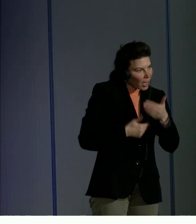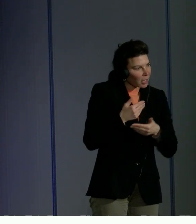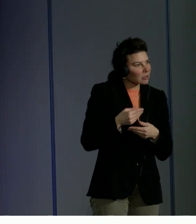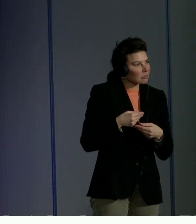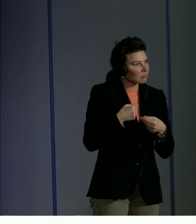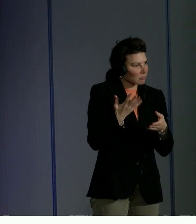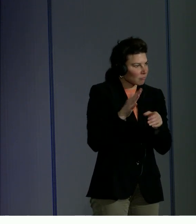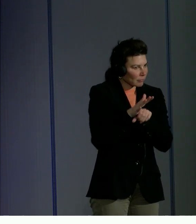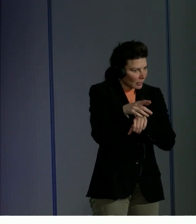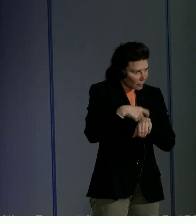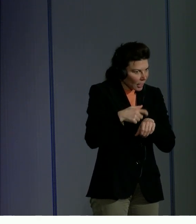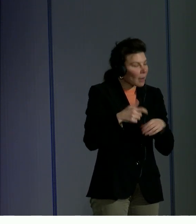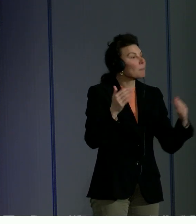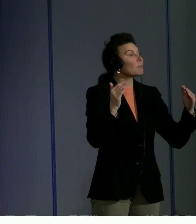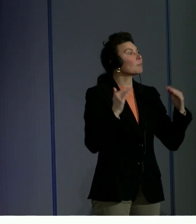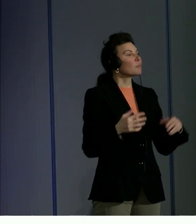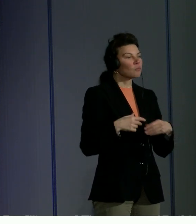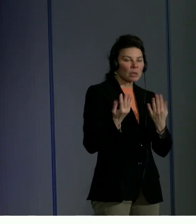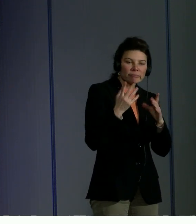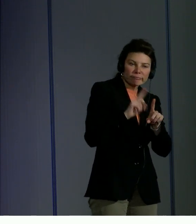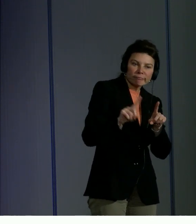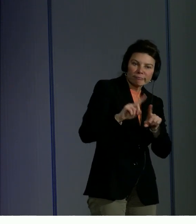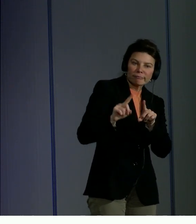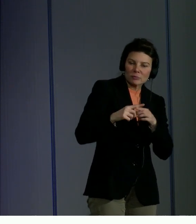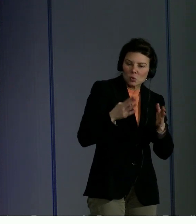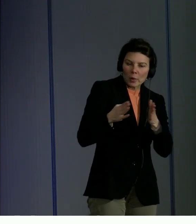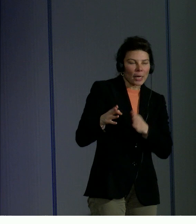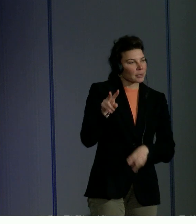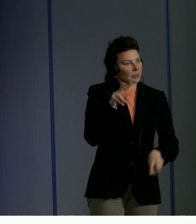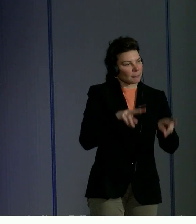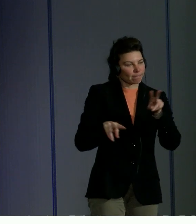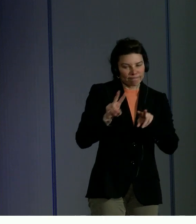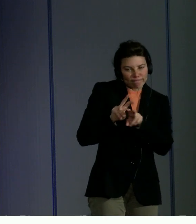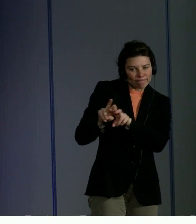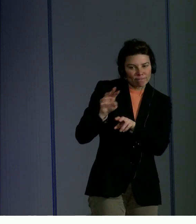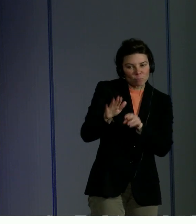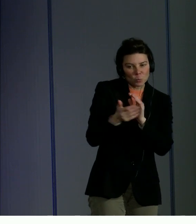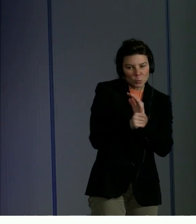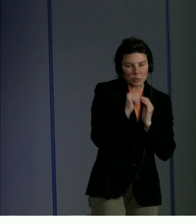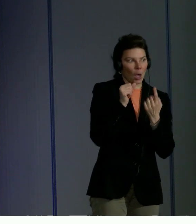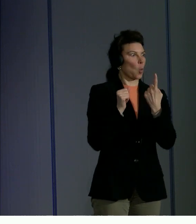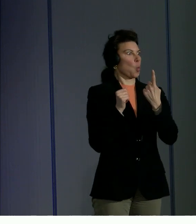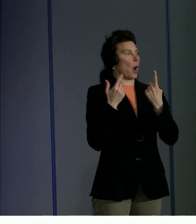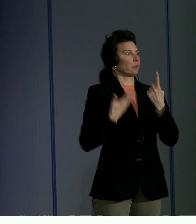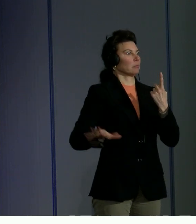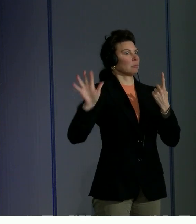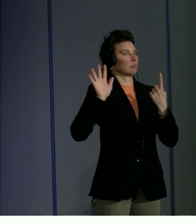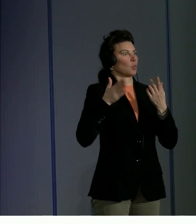Provide multiple ways to essay an applicant's skills and ables and not just one way. Test to